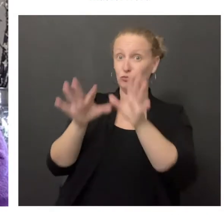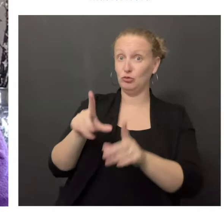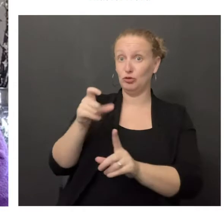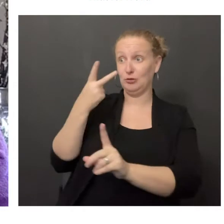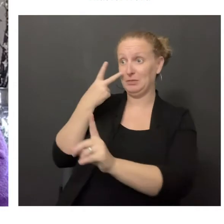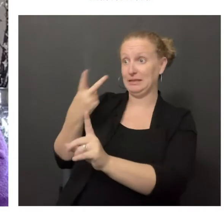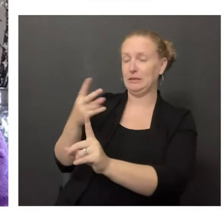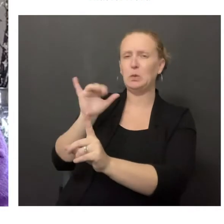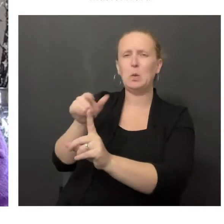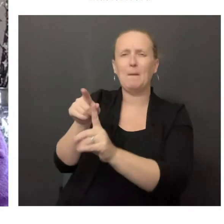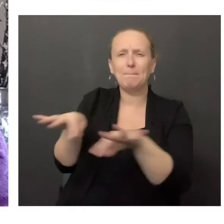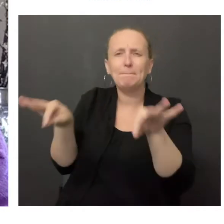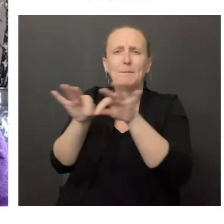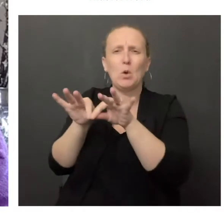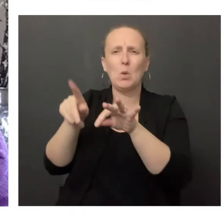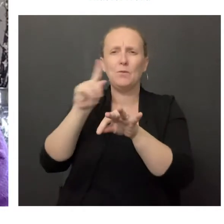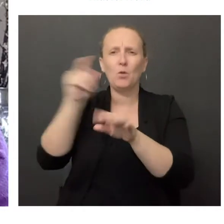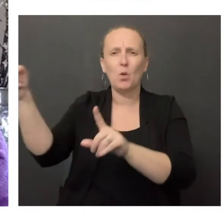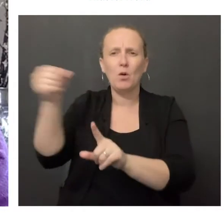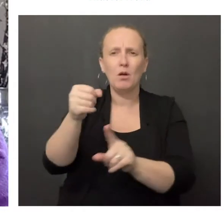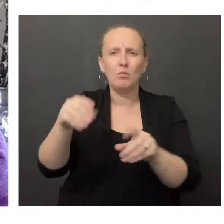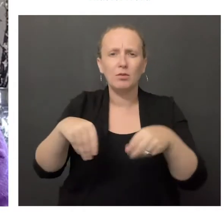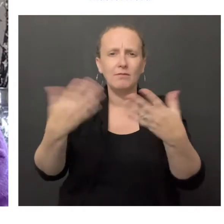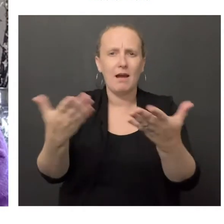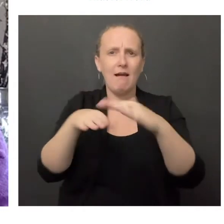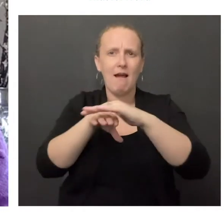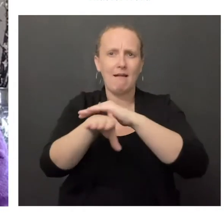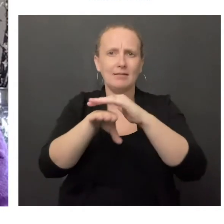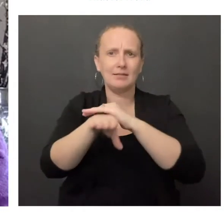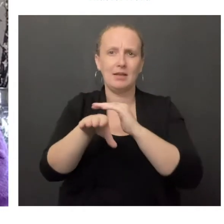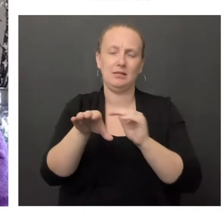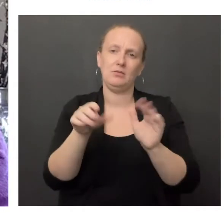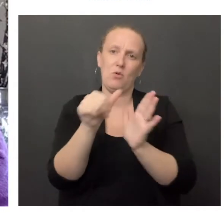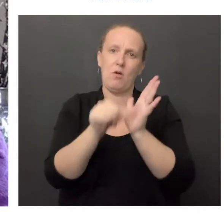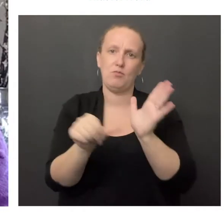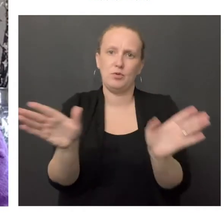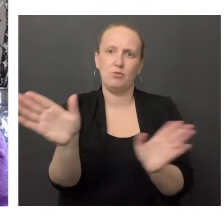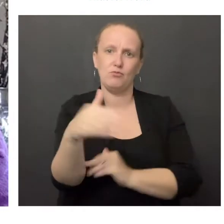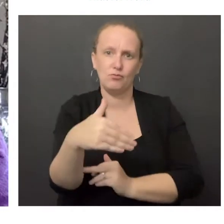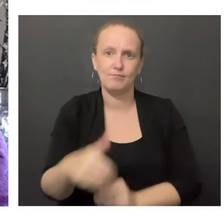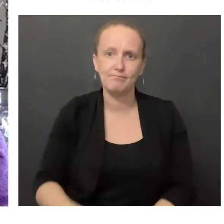of the operating room team. They are, that portion should never change.